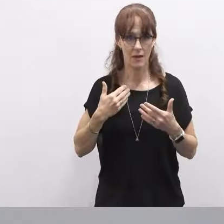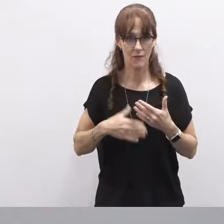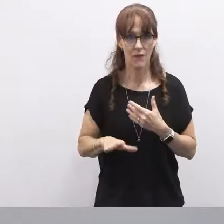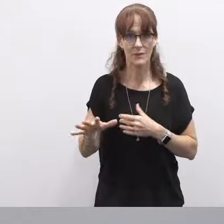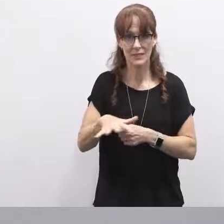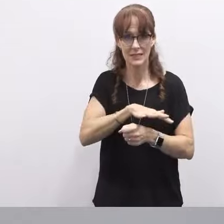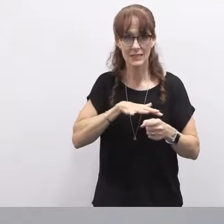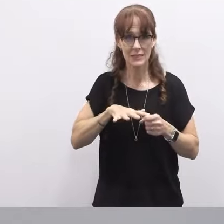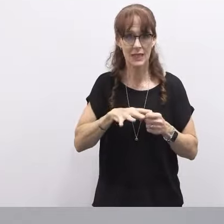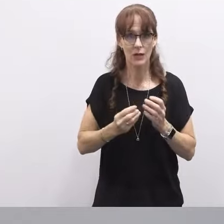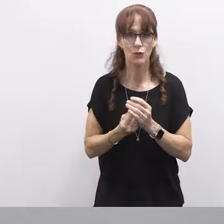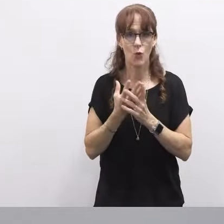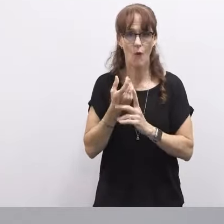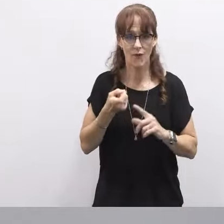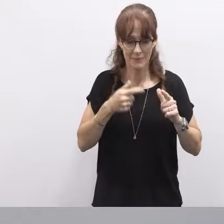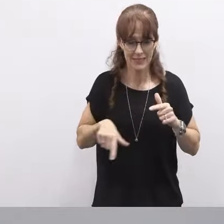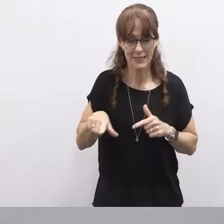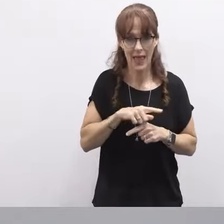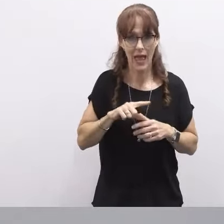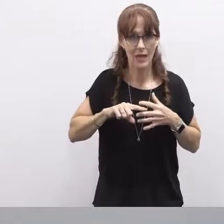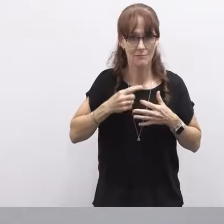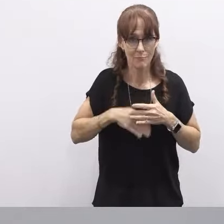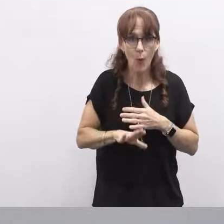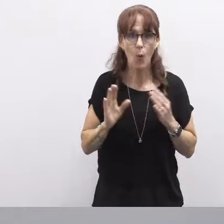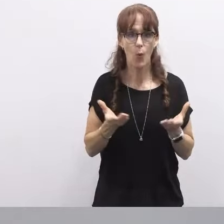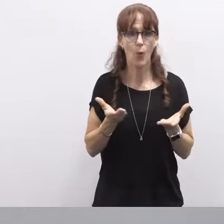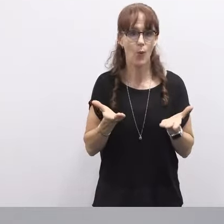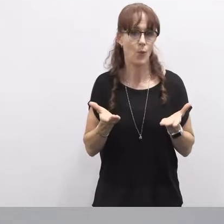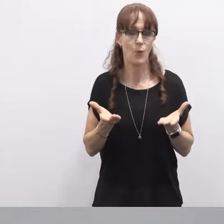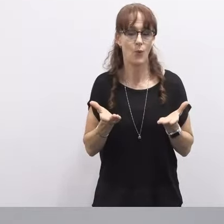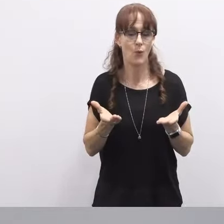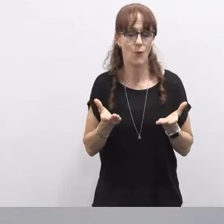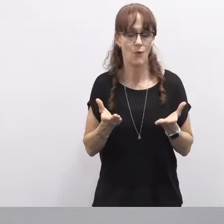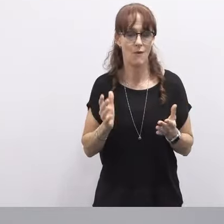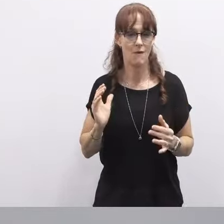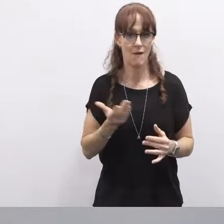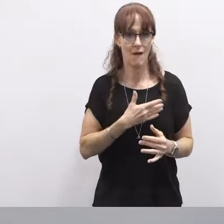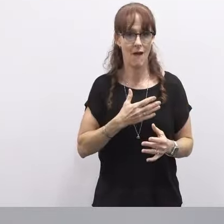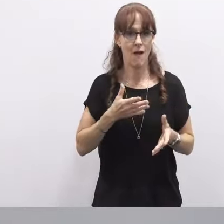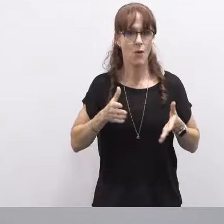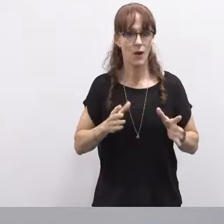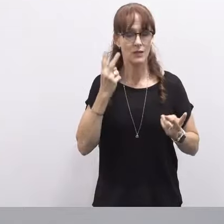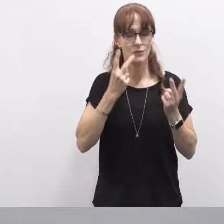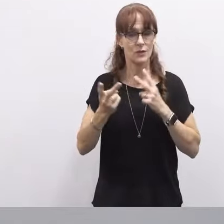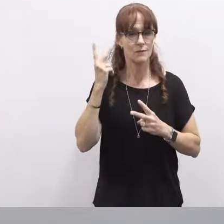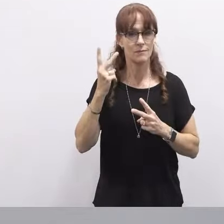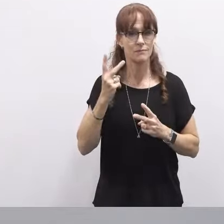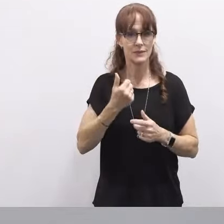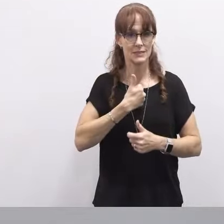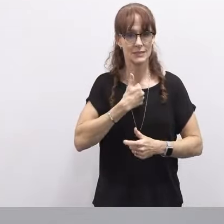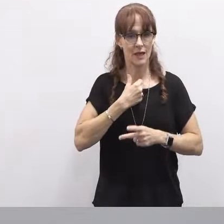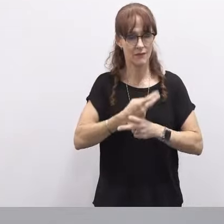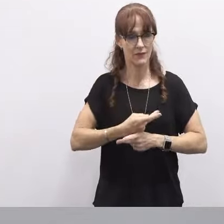so that as we give thanks in our own ways and take some time to reflect and do some self care the next week